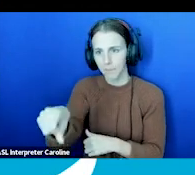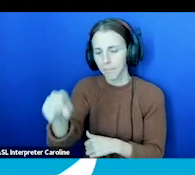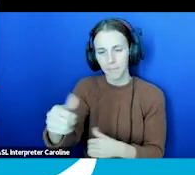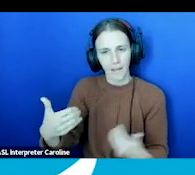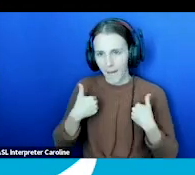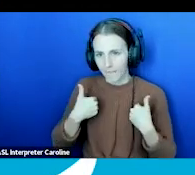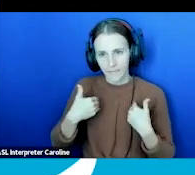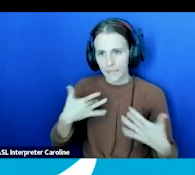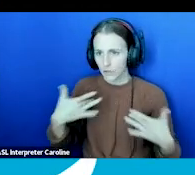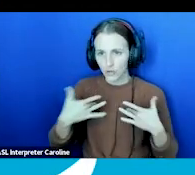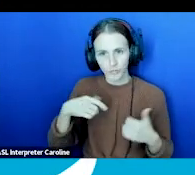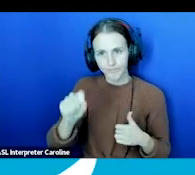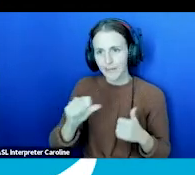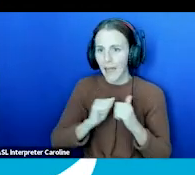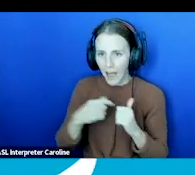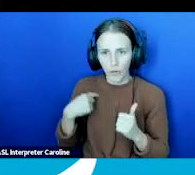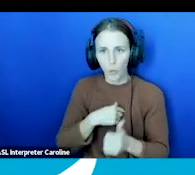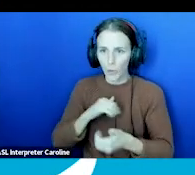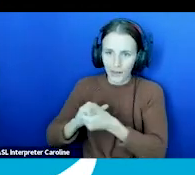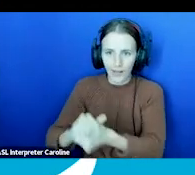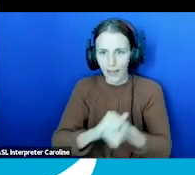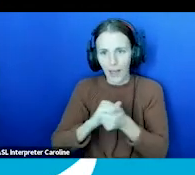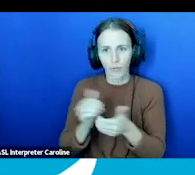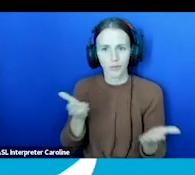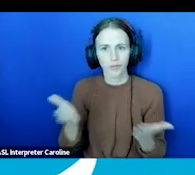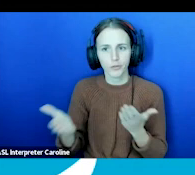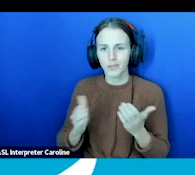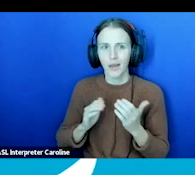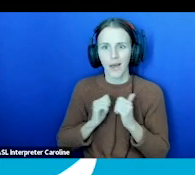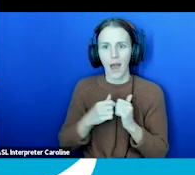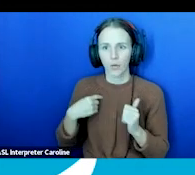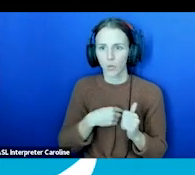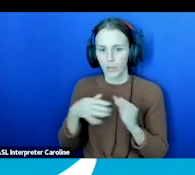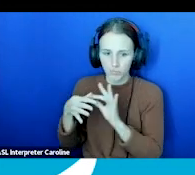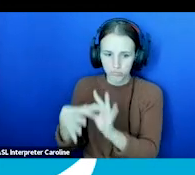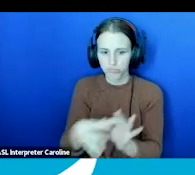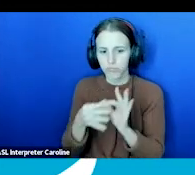THIS IS EMILY. THE REASON WHY I AM APART OF THE CAP